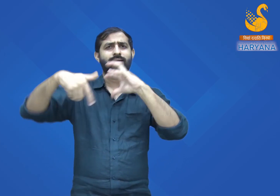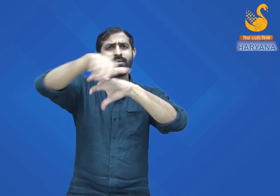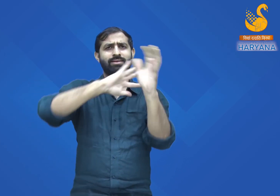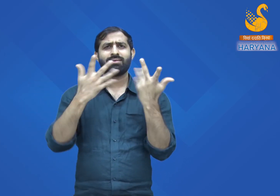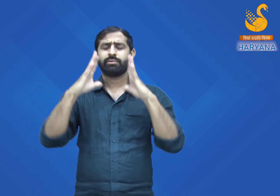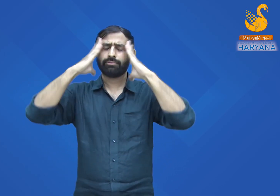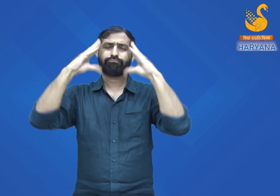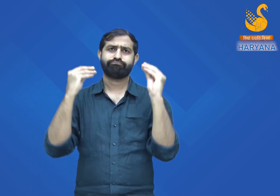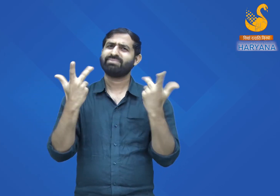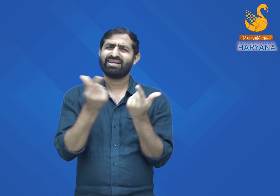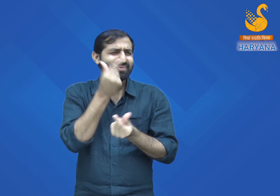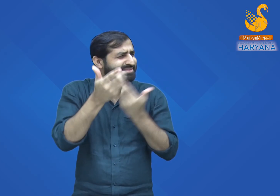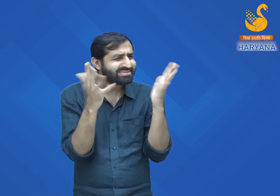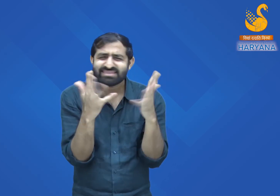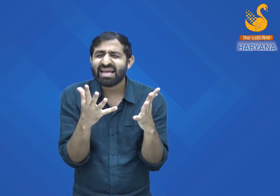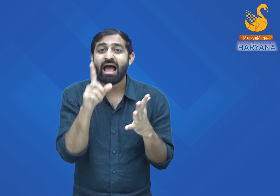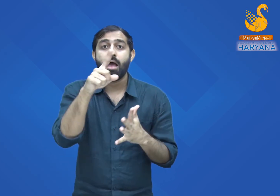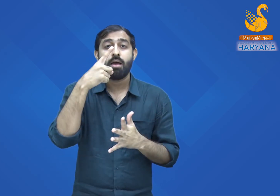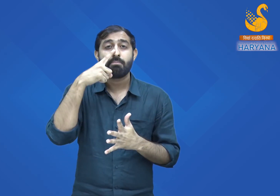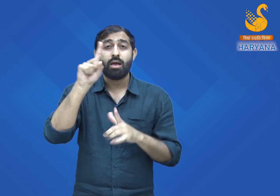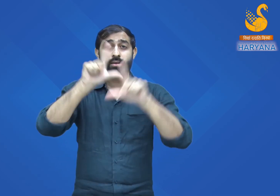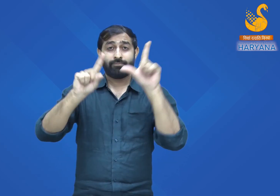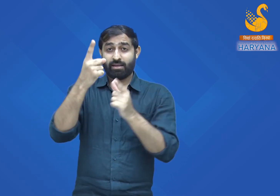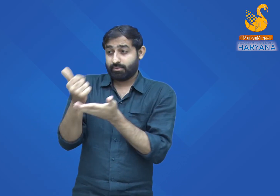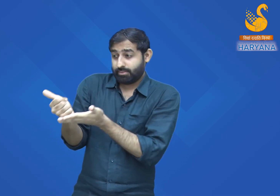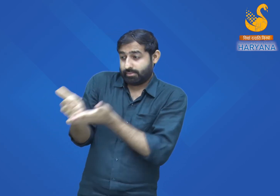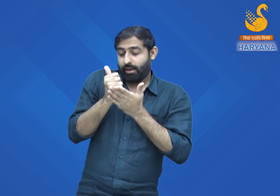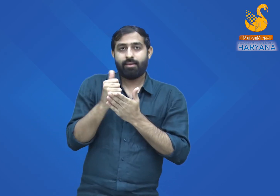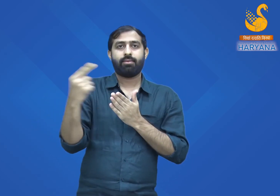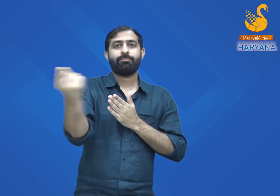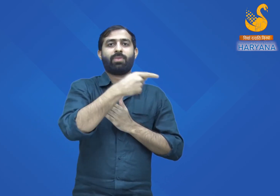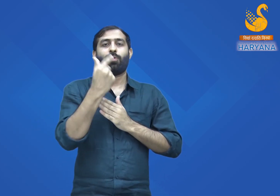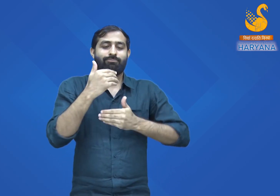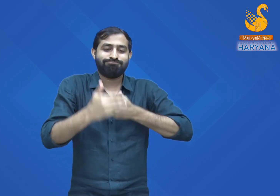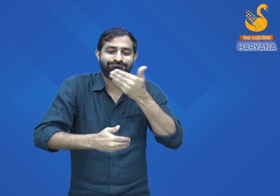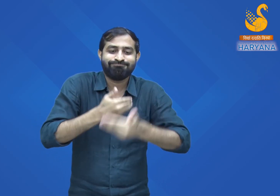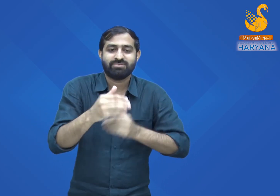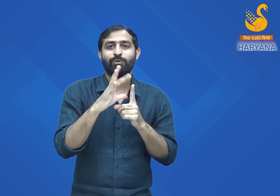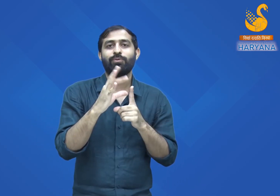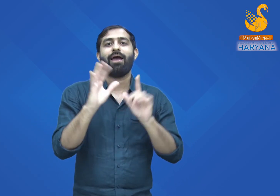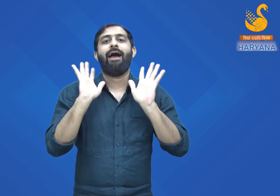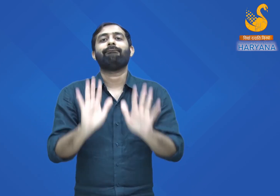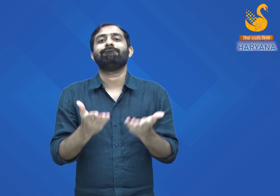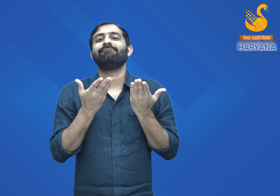without knowing our first language that is mother tongue. First language helps us in our overall development.